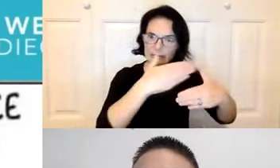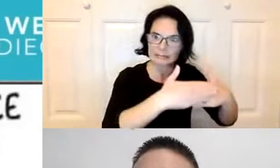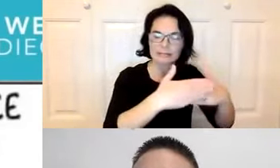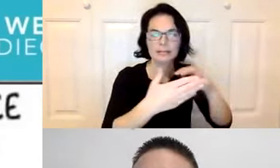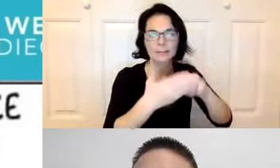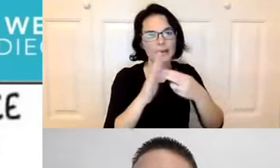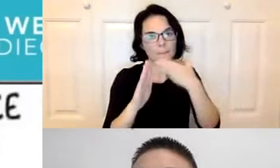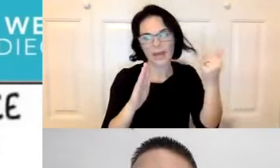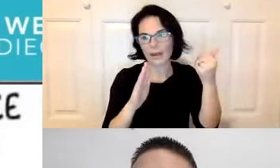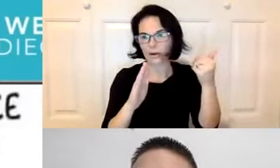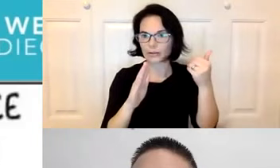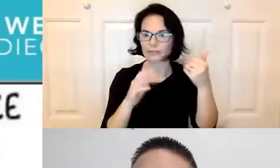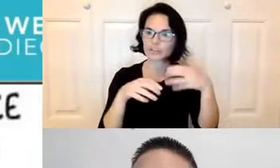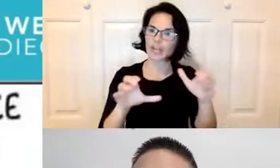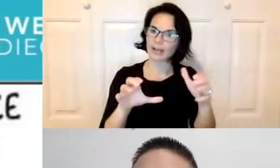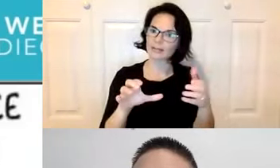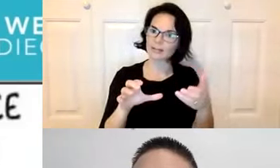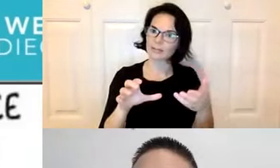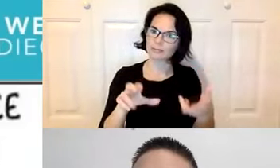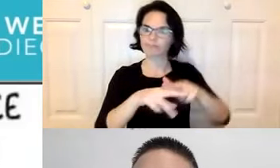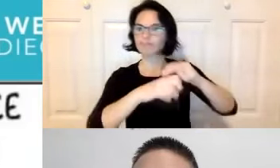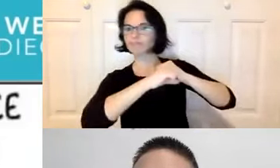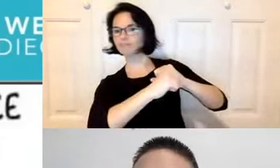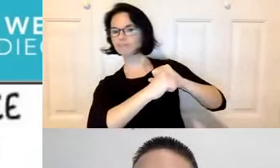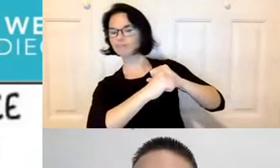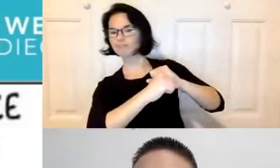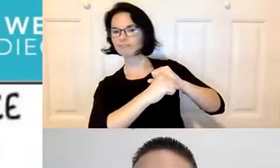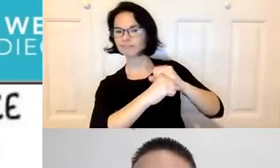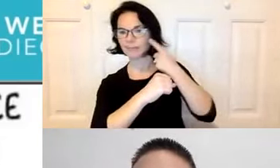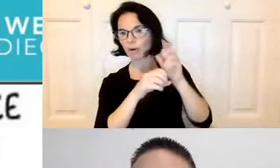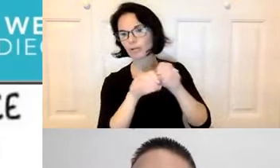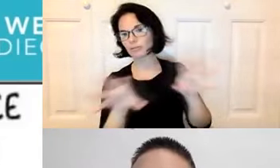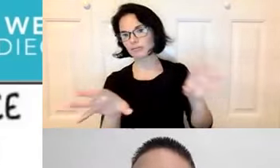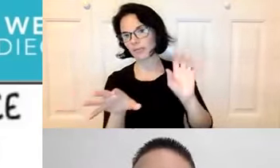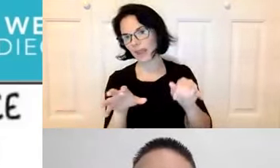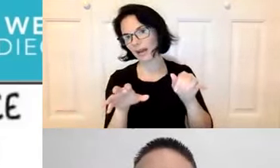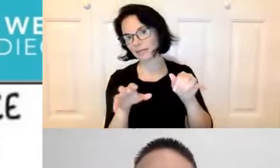that applies to you, there’s also a lot of resources on the county website for